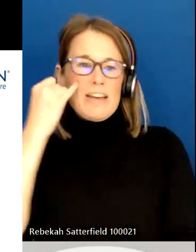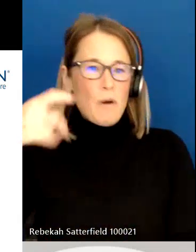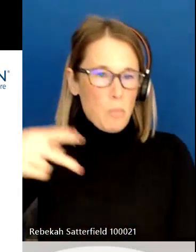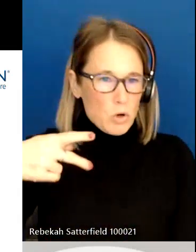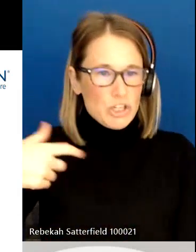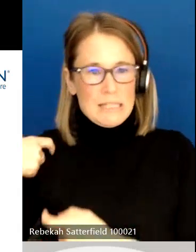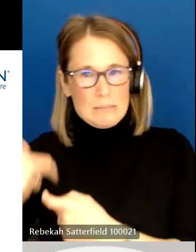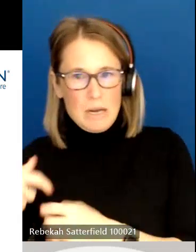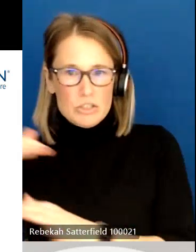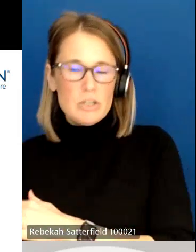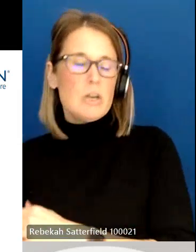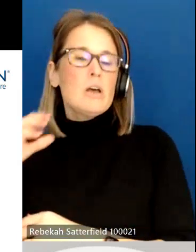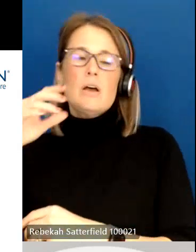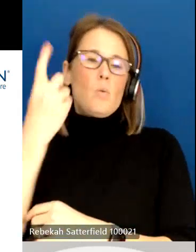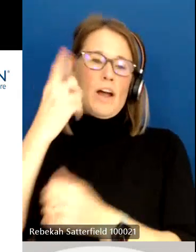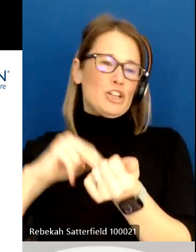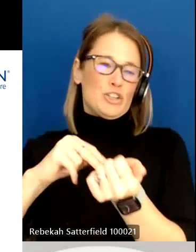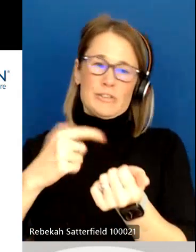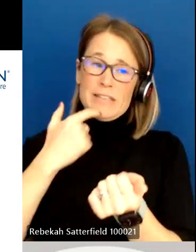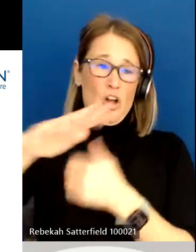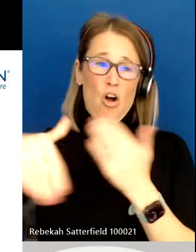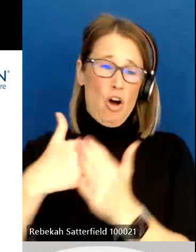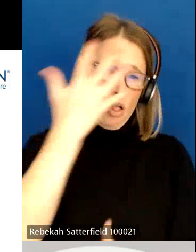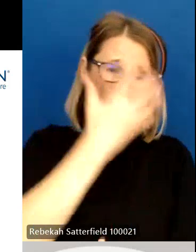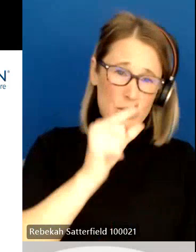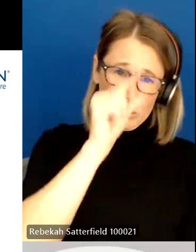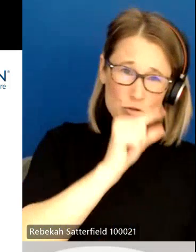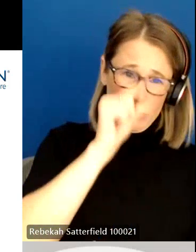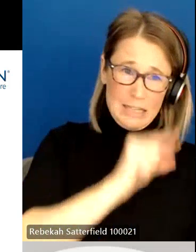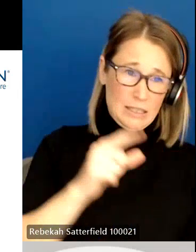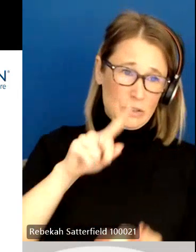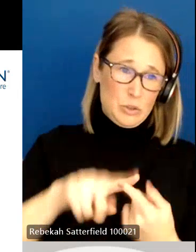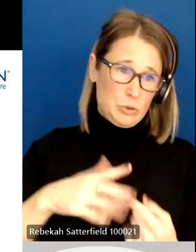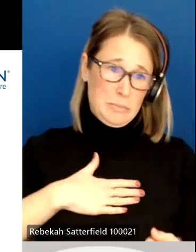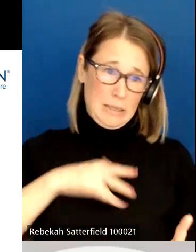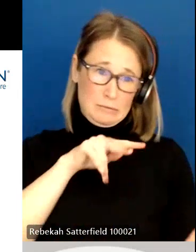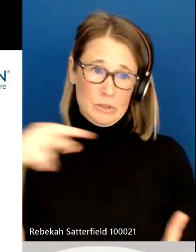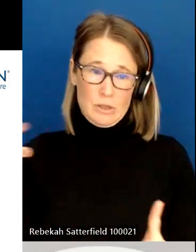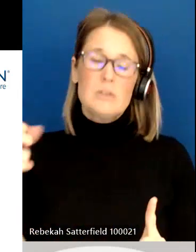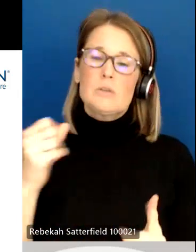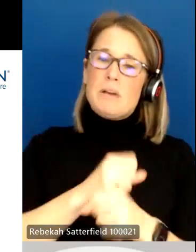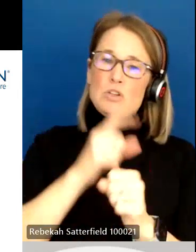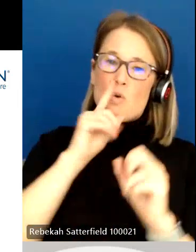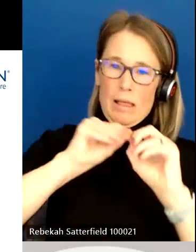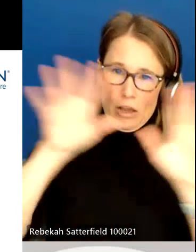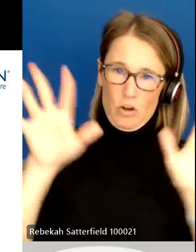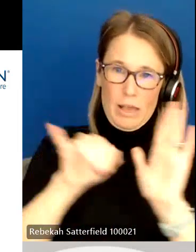all looks Greek to me so you would have it clearly identified and then discharge instructions still